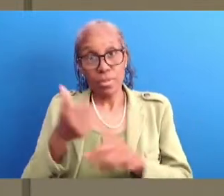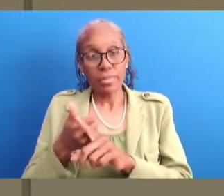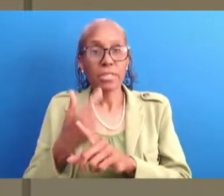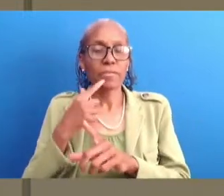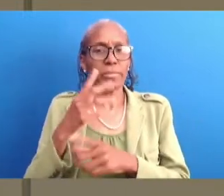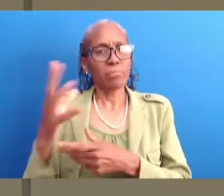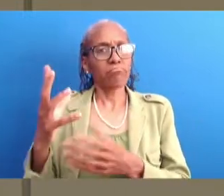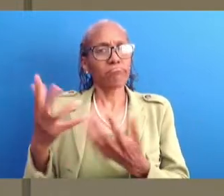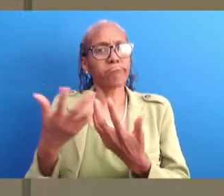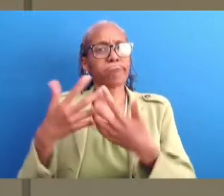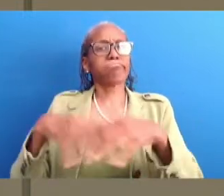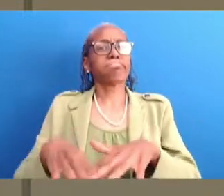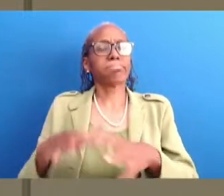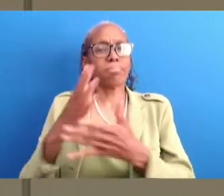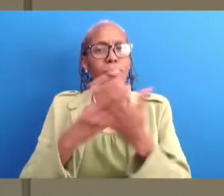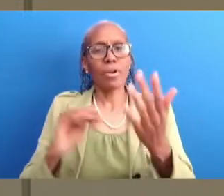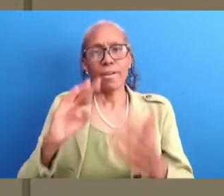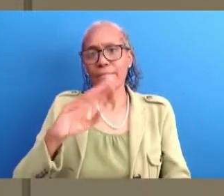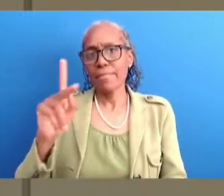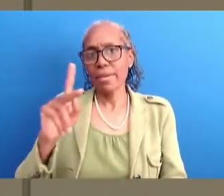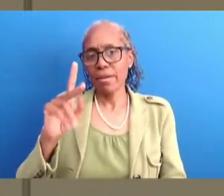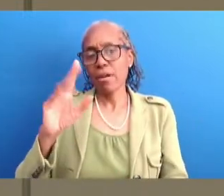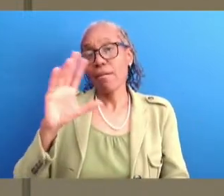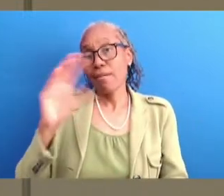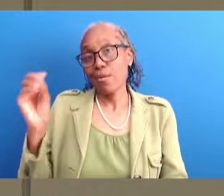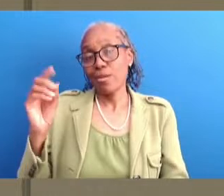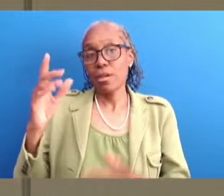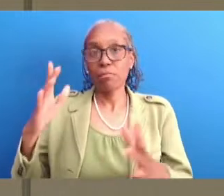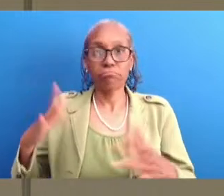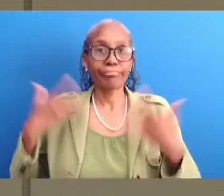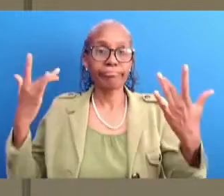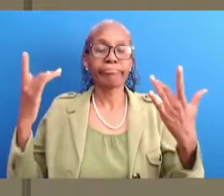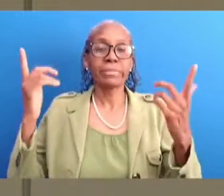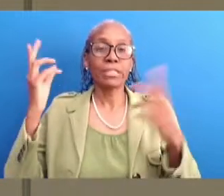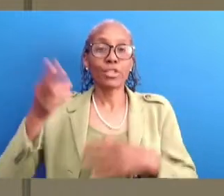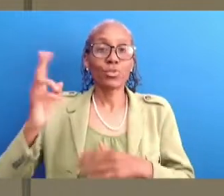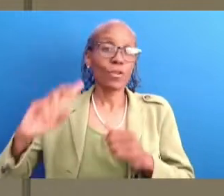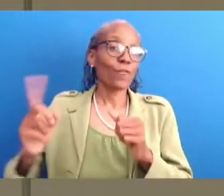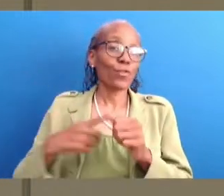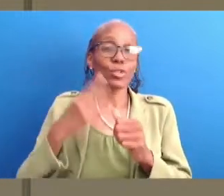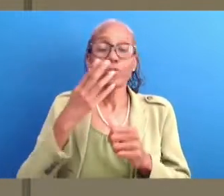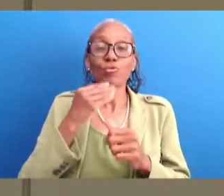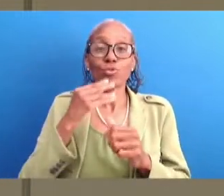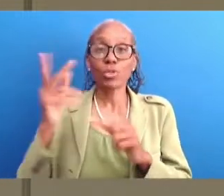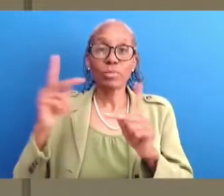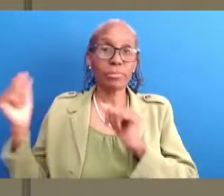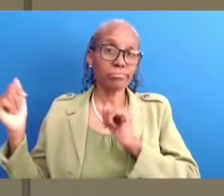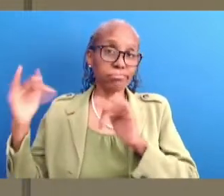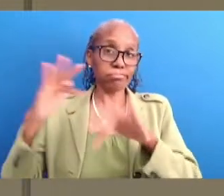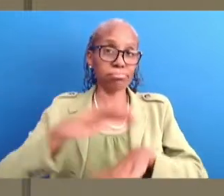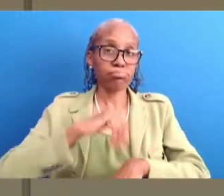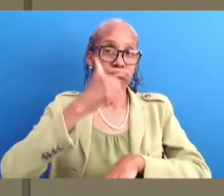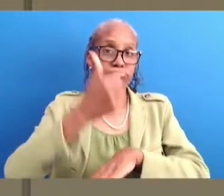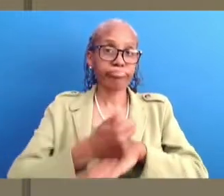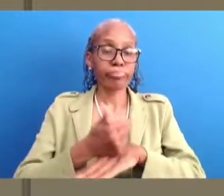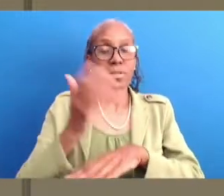NATION. AND WHEREAS, JEWISH AMERICANS HAVE BEEN AN INTEGRAL PART OF